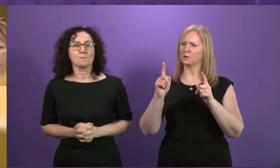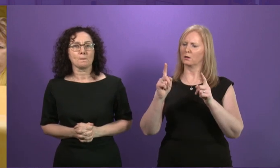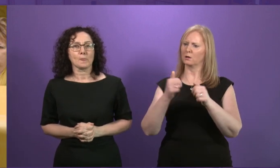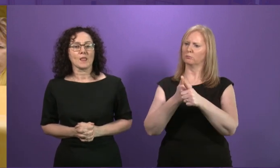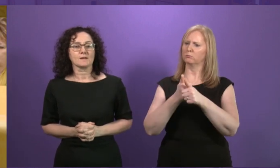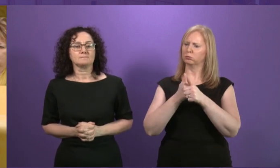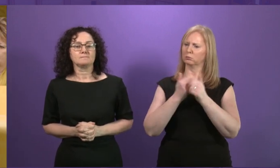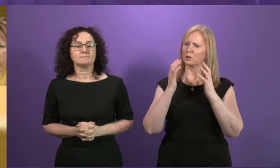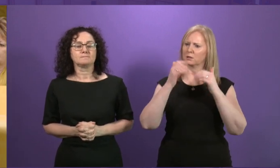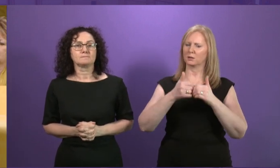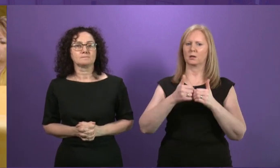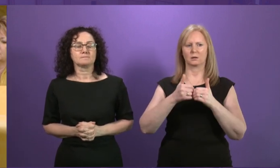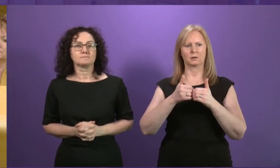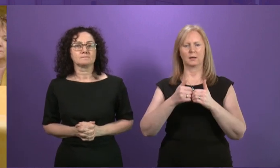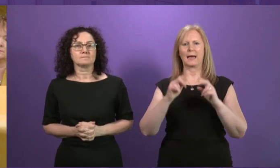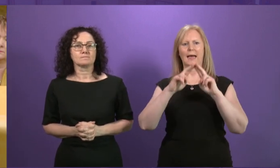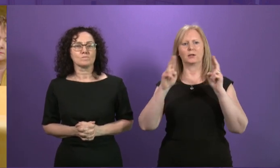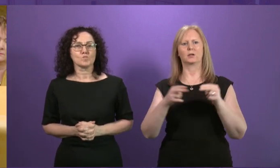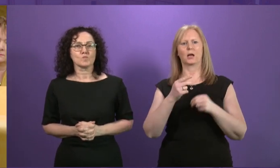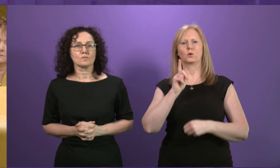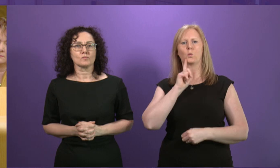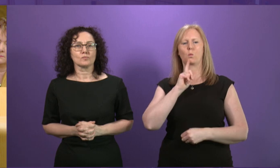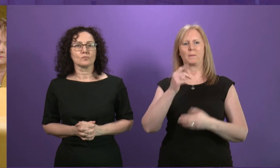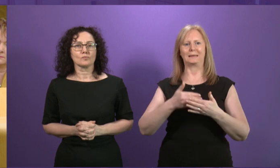in the week when we celebrate international women’s day, we have seen the creation of